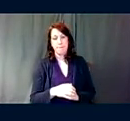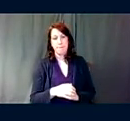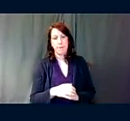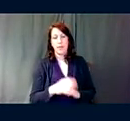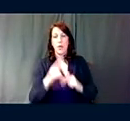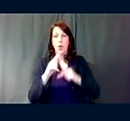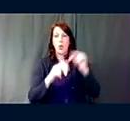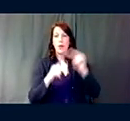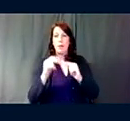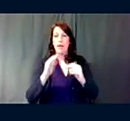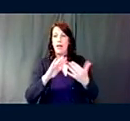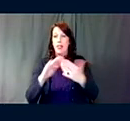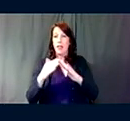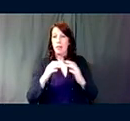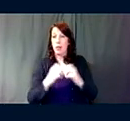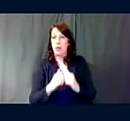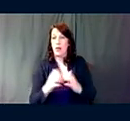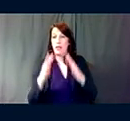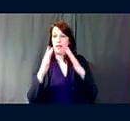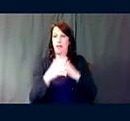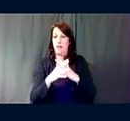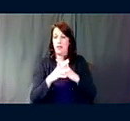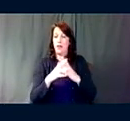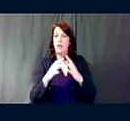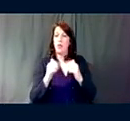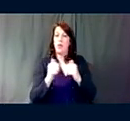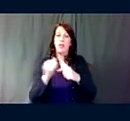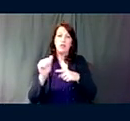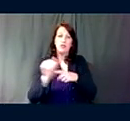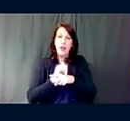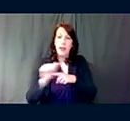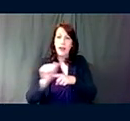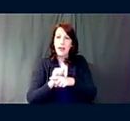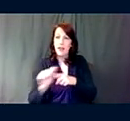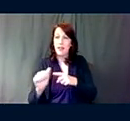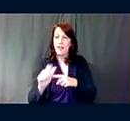SO WE KNOW THAT WE BUILD OUR COMMUNITY THROUGH TRAINING OUR